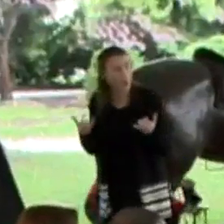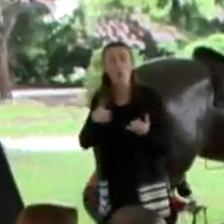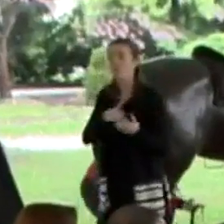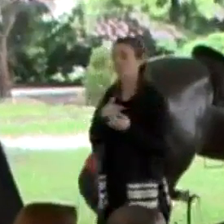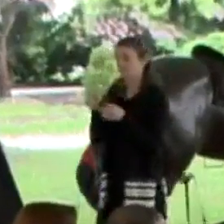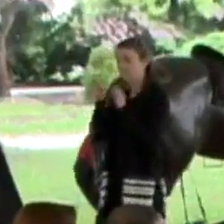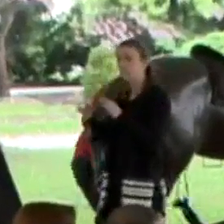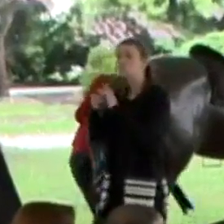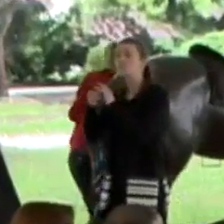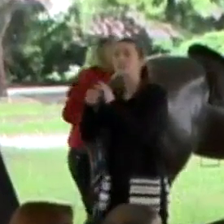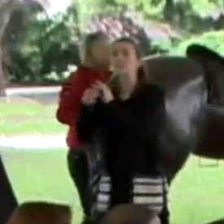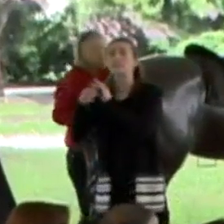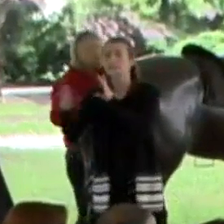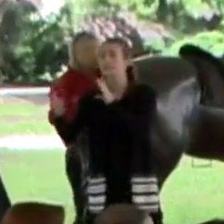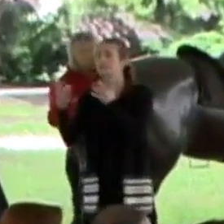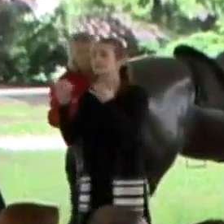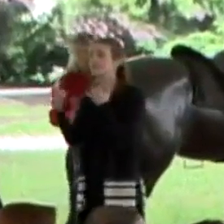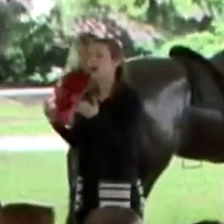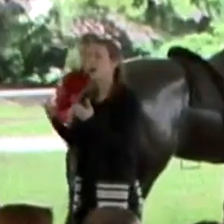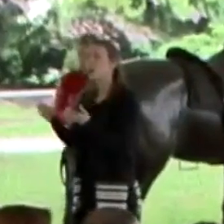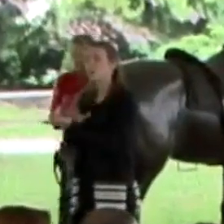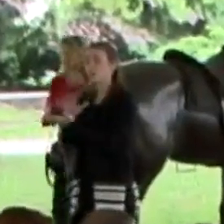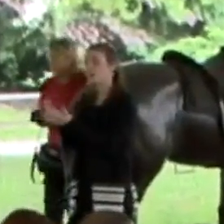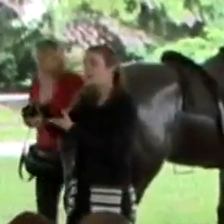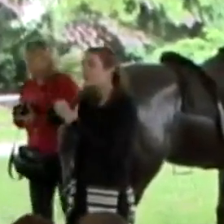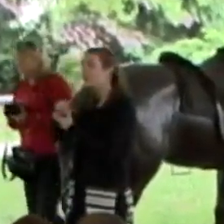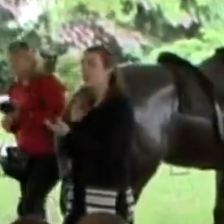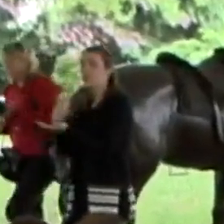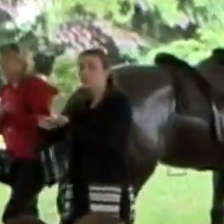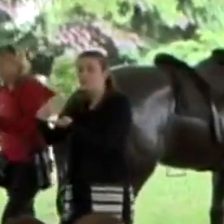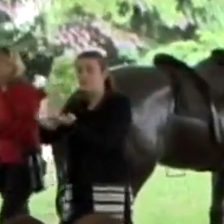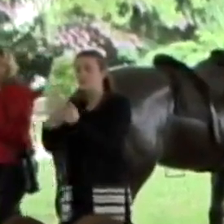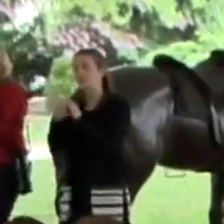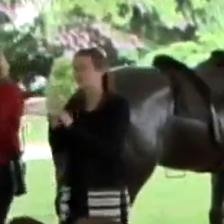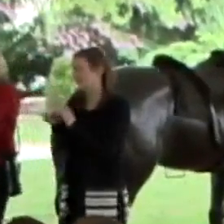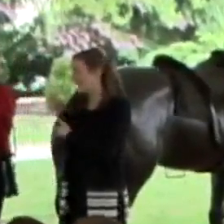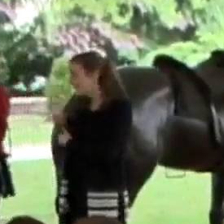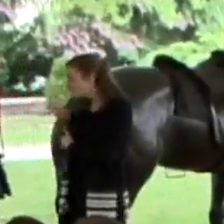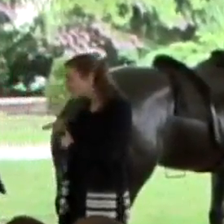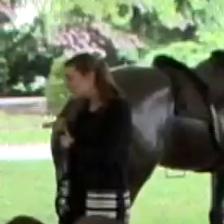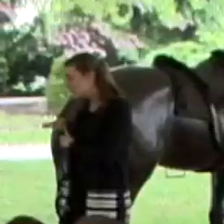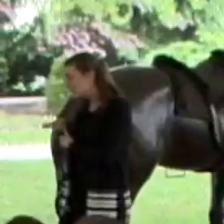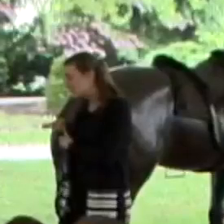COLUMBIA TO THE PEOPLE.